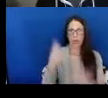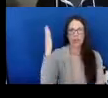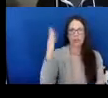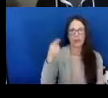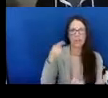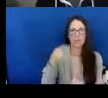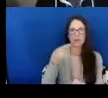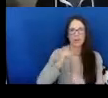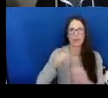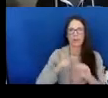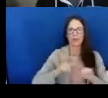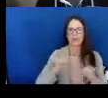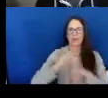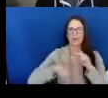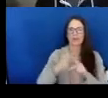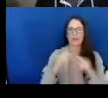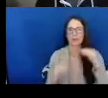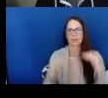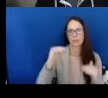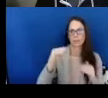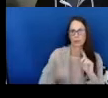kind of disproportionate impact 16:16:57 namely special education.